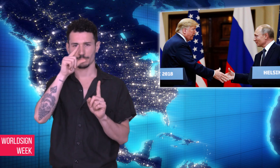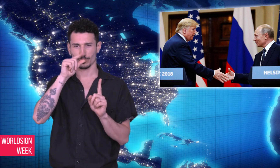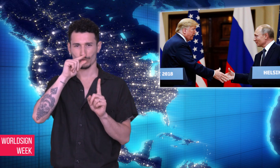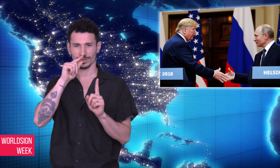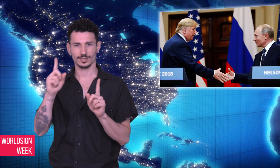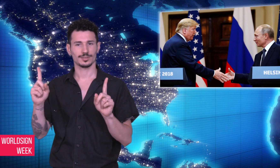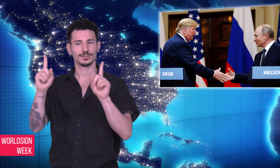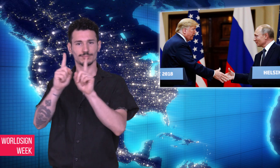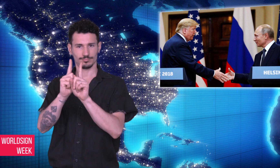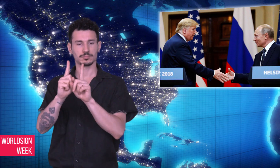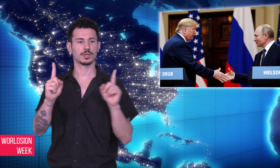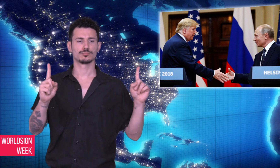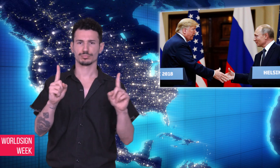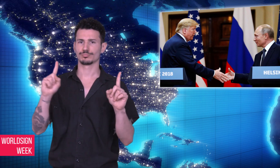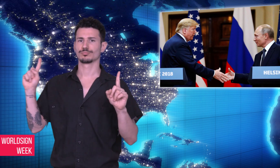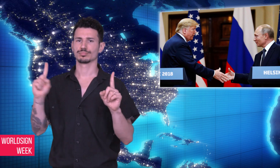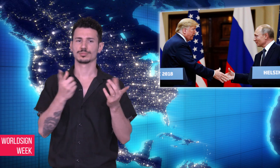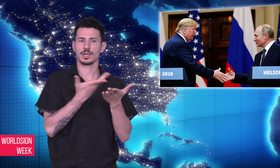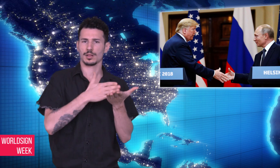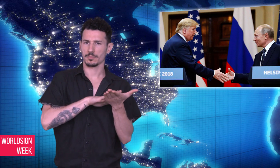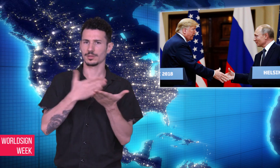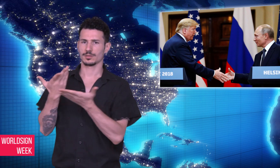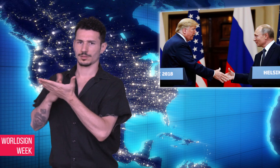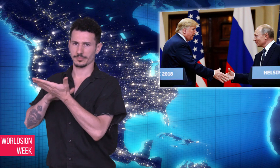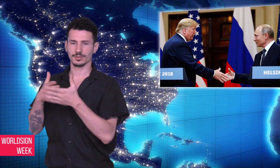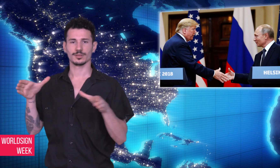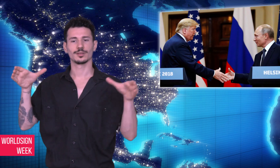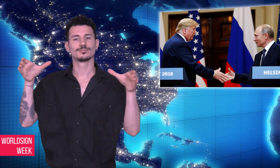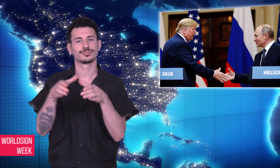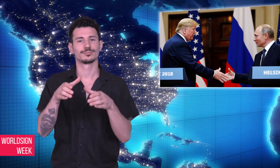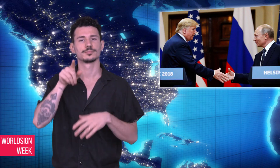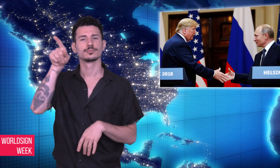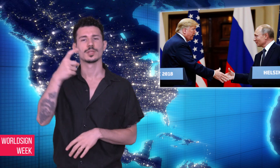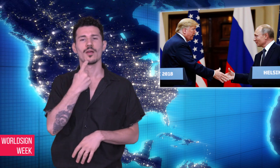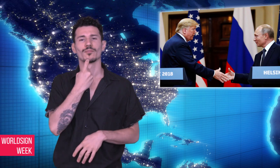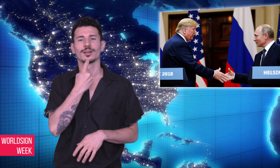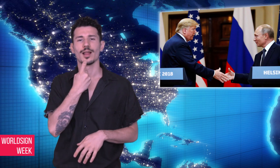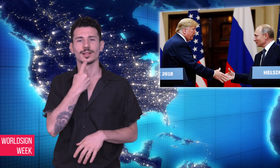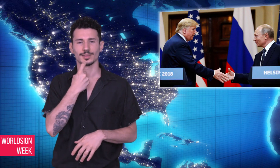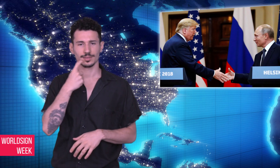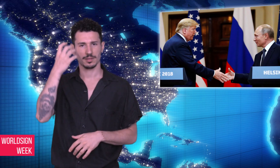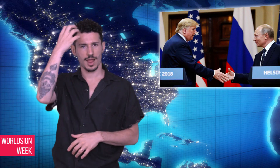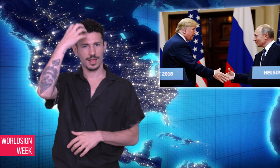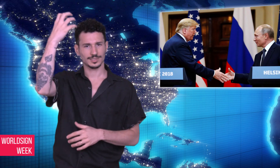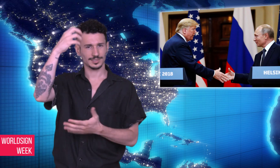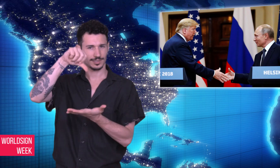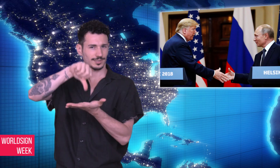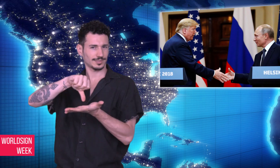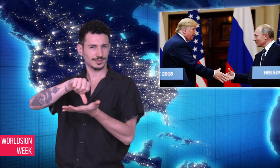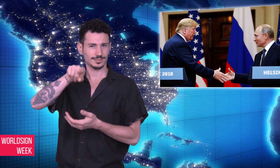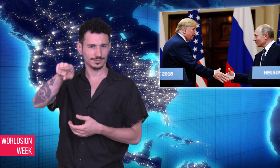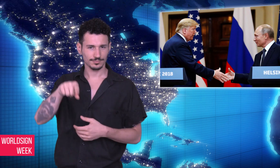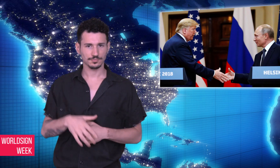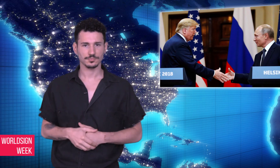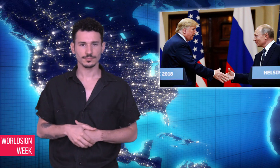president Vladimir Putin met alone with their interpreters at a summit in